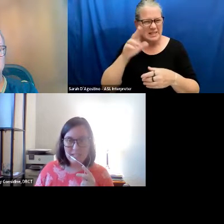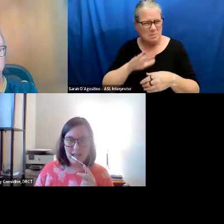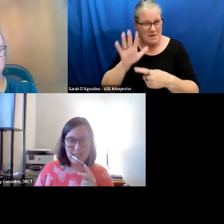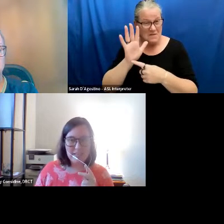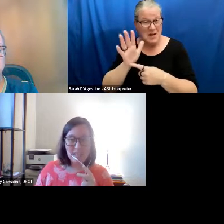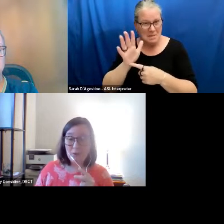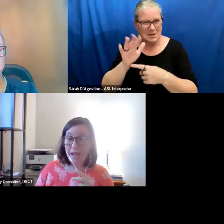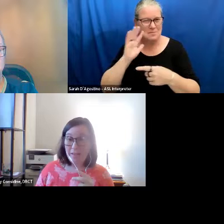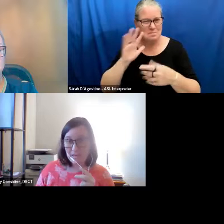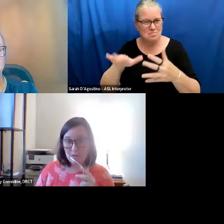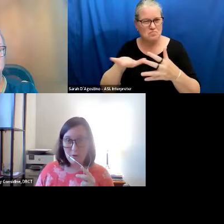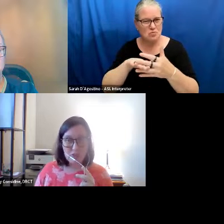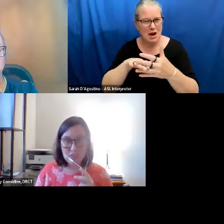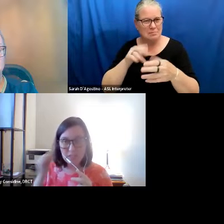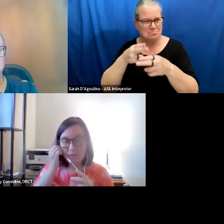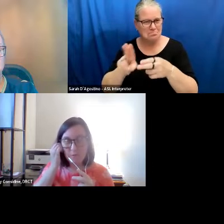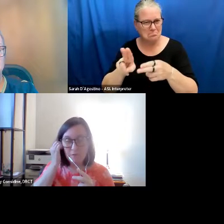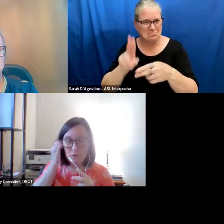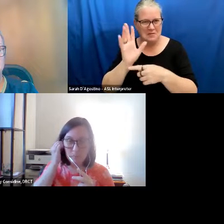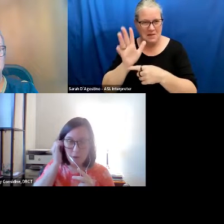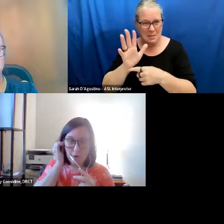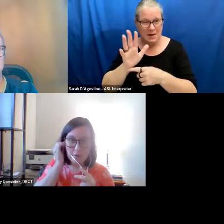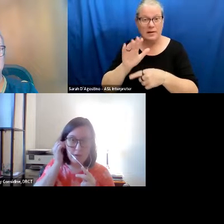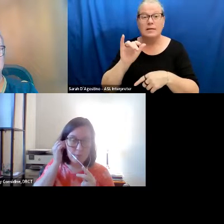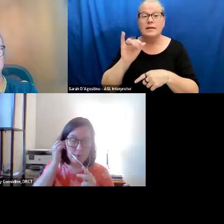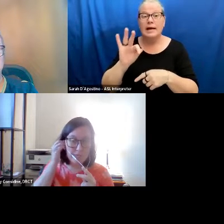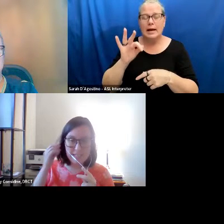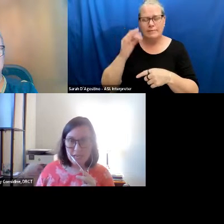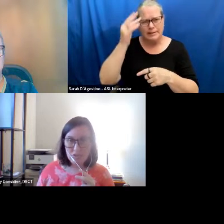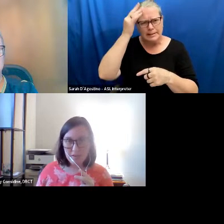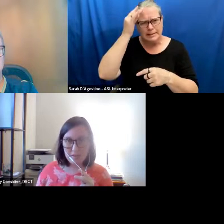and if you have any questions from the first part of the presentation